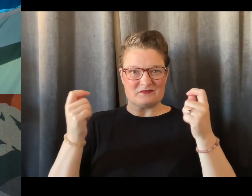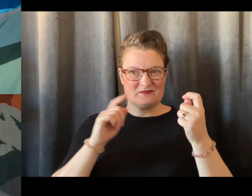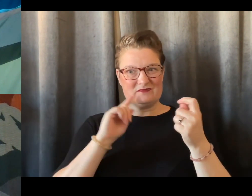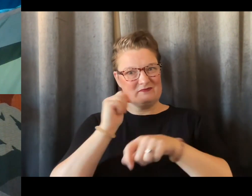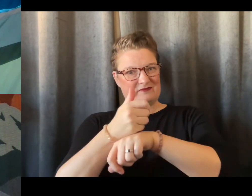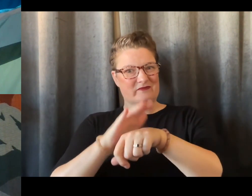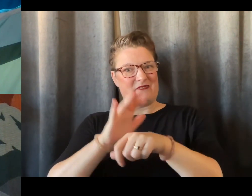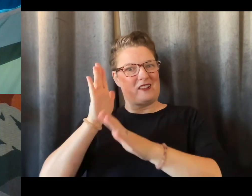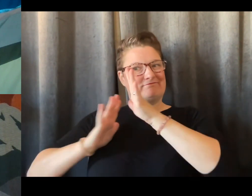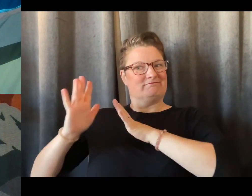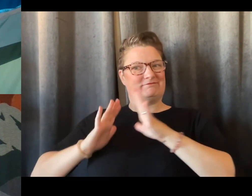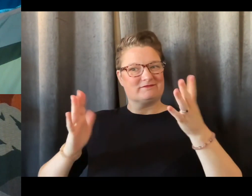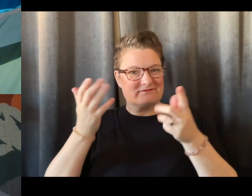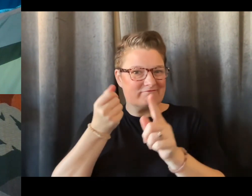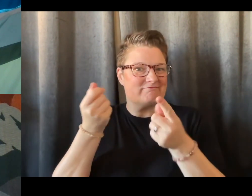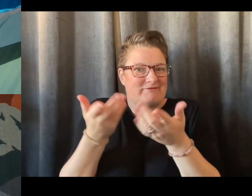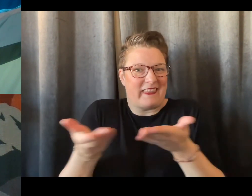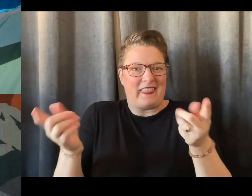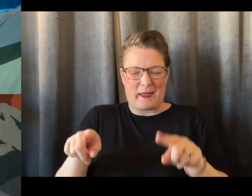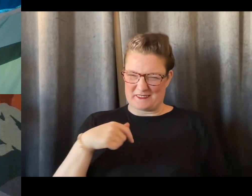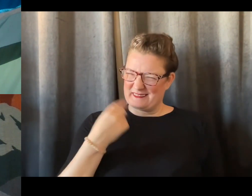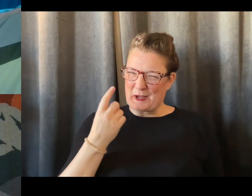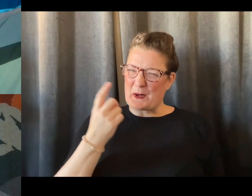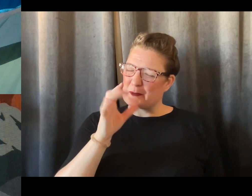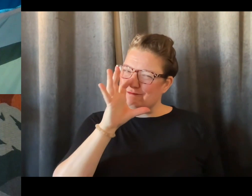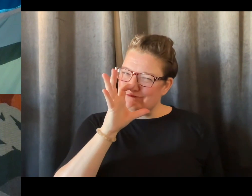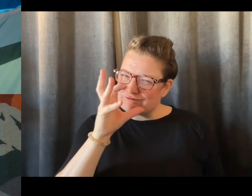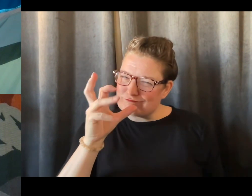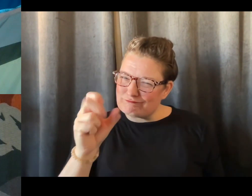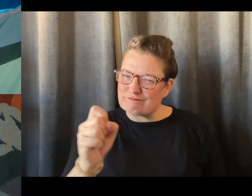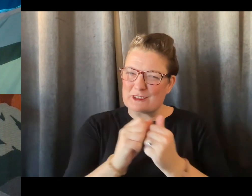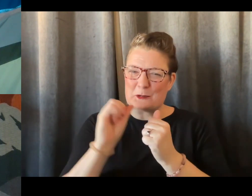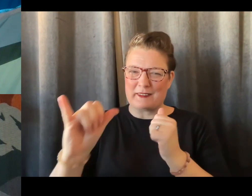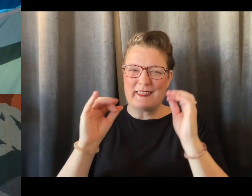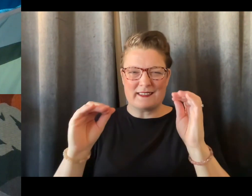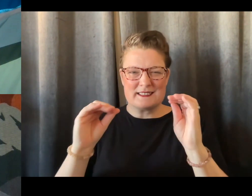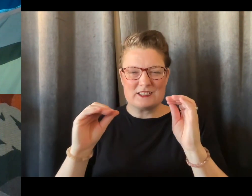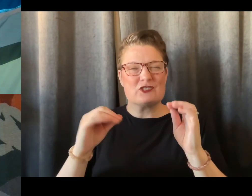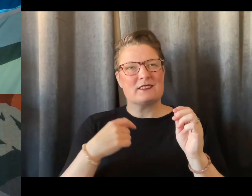that happened that I've always been very fascinated by that teaching. And I'm kind of like, bring it back.